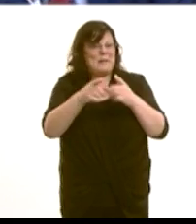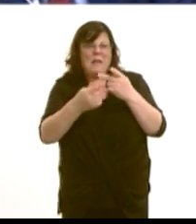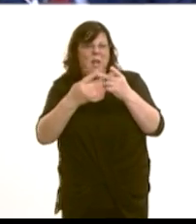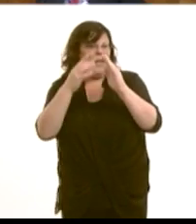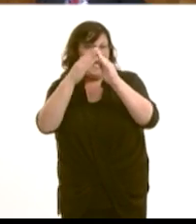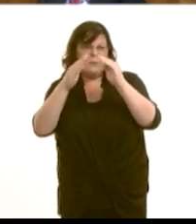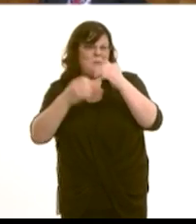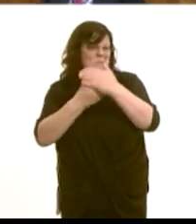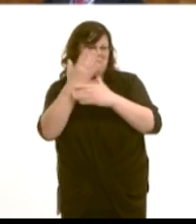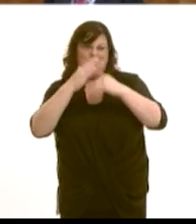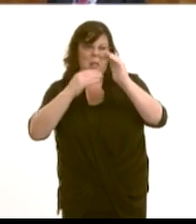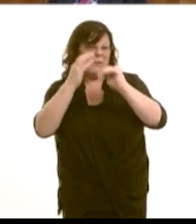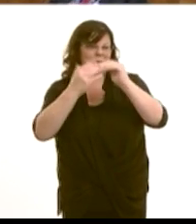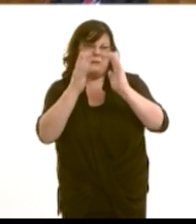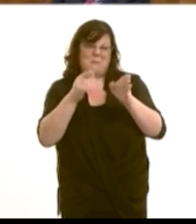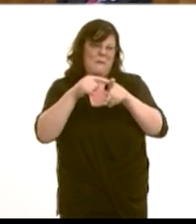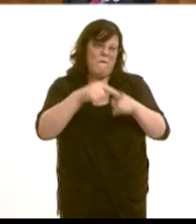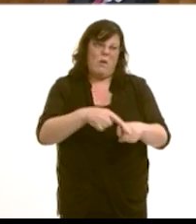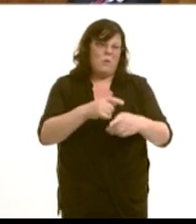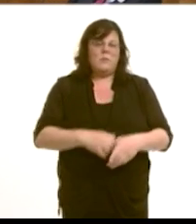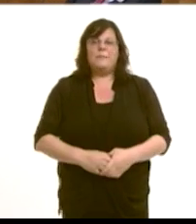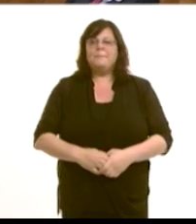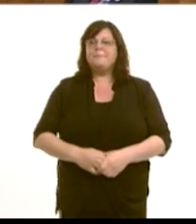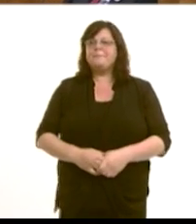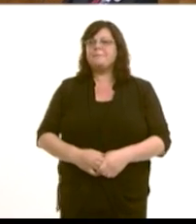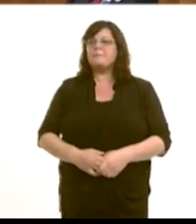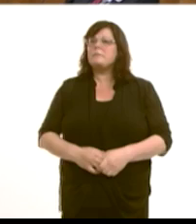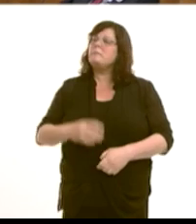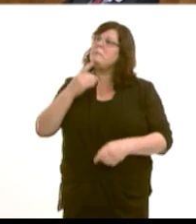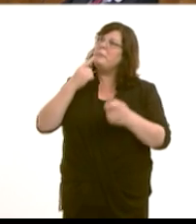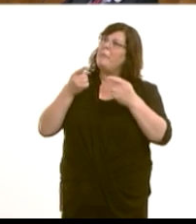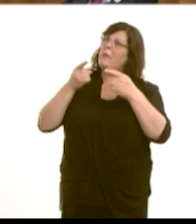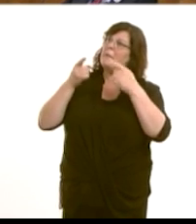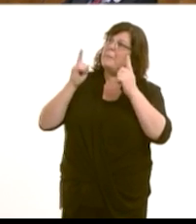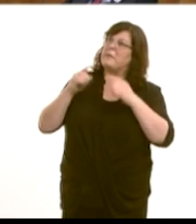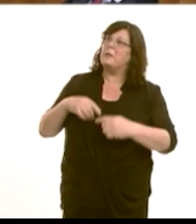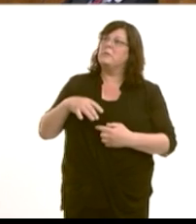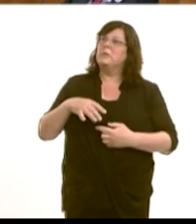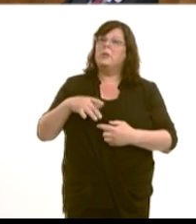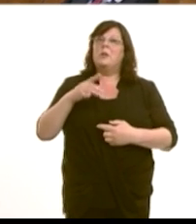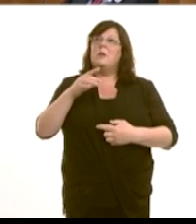Dawn Bowden: First Minister, during questions to the Cabinet Secretary last month, I was